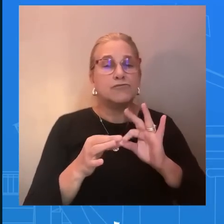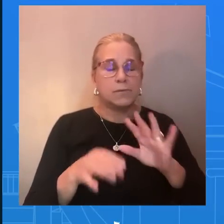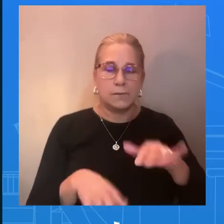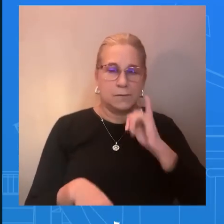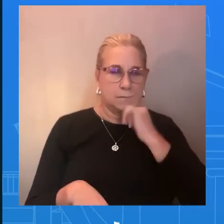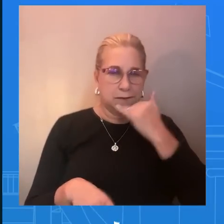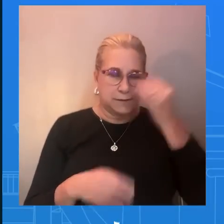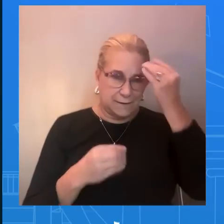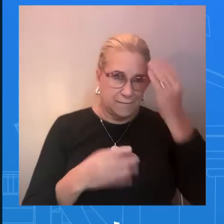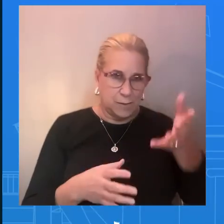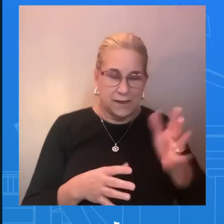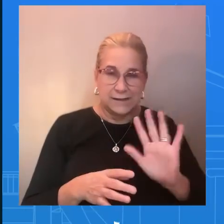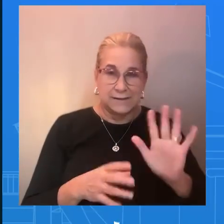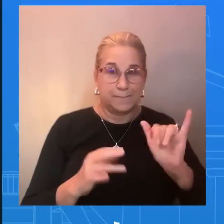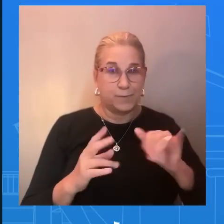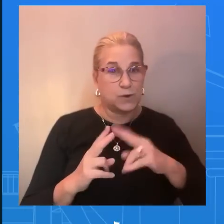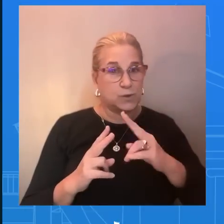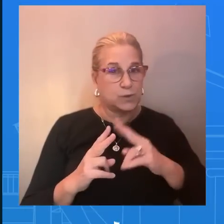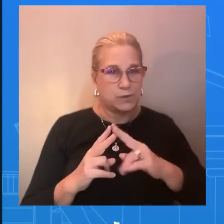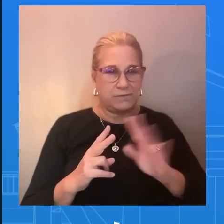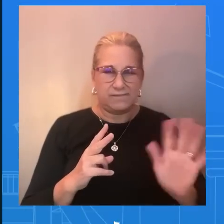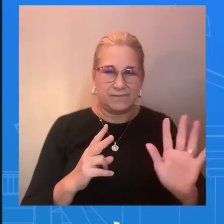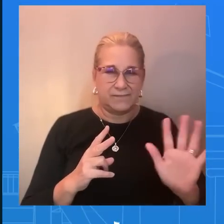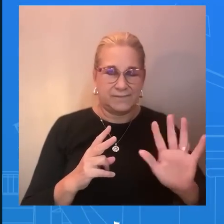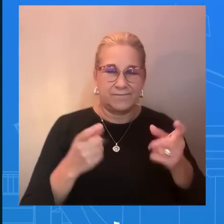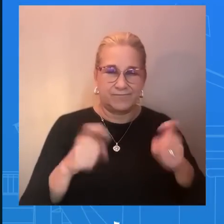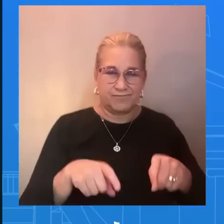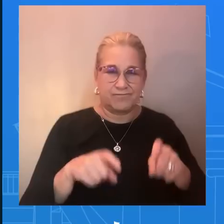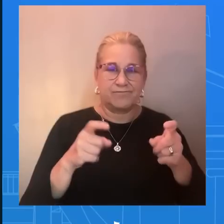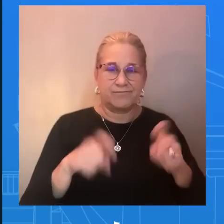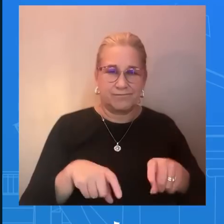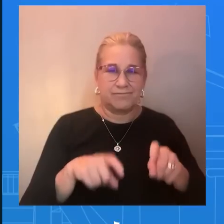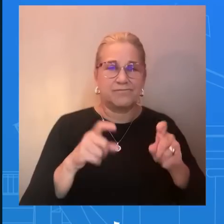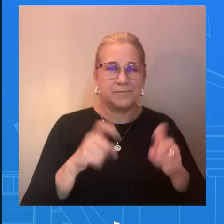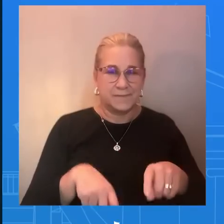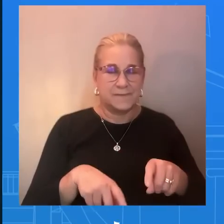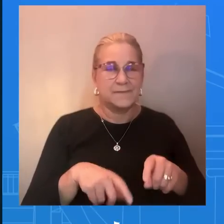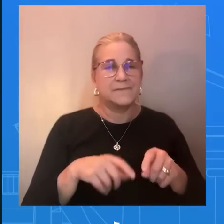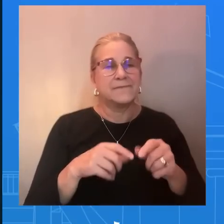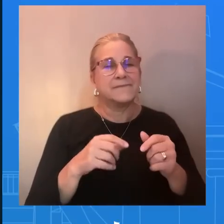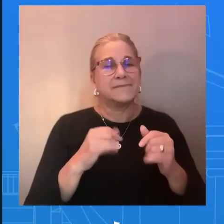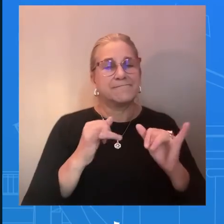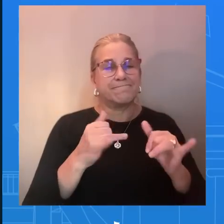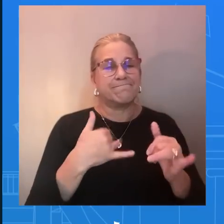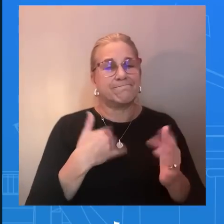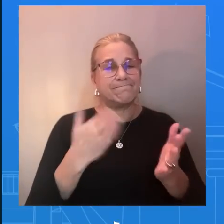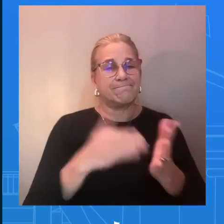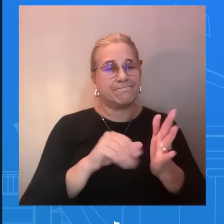certainly before the hurricanes hit and certainly now as it -- after the impact and what we’re seeing on the ground